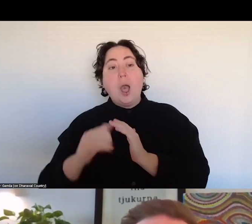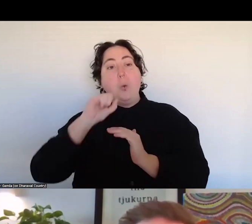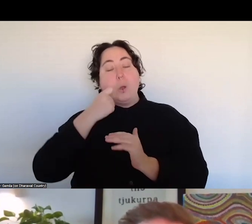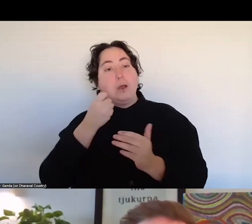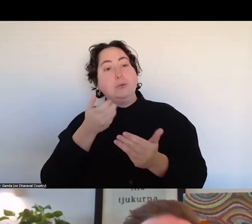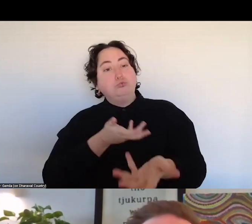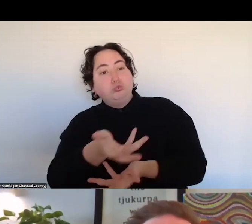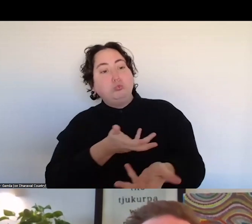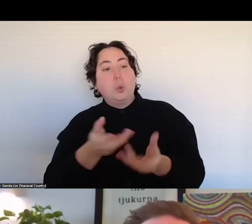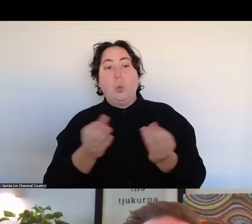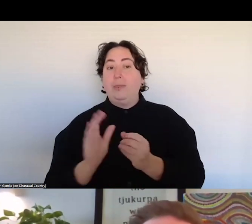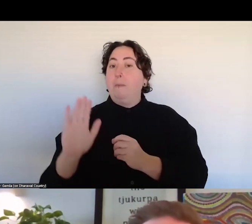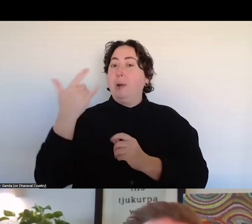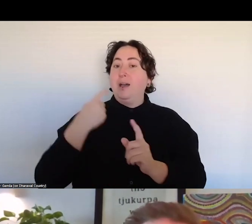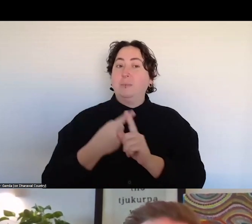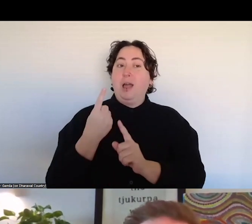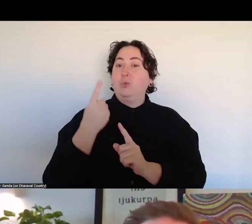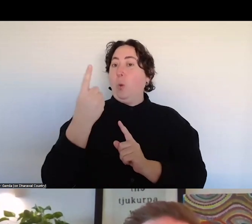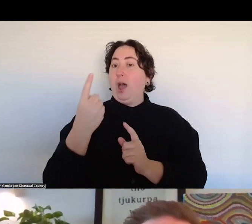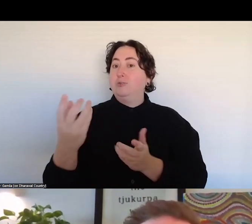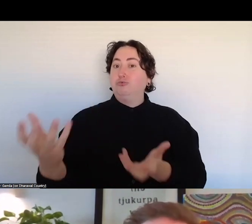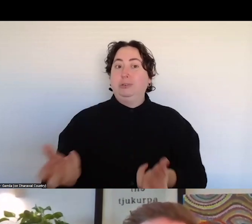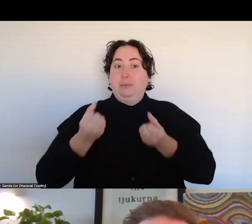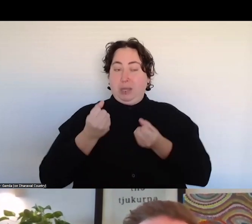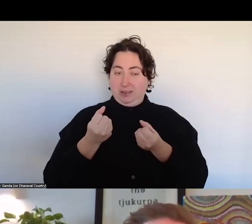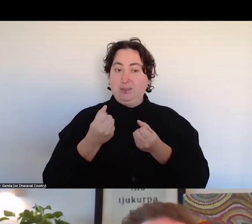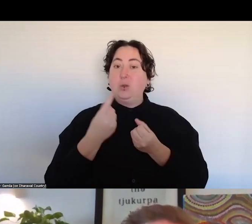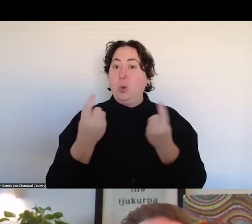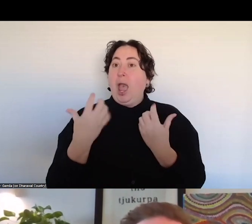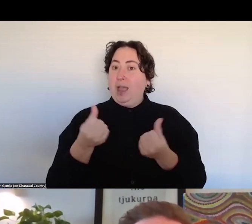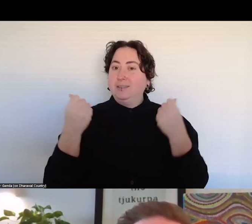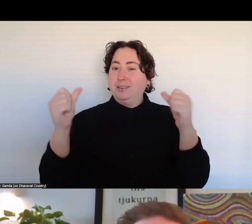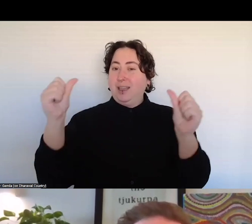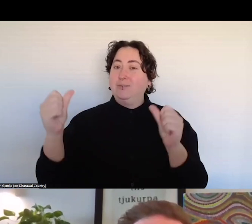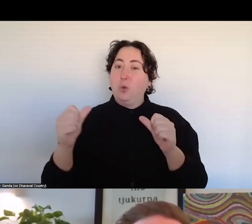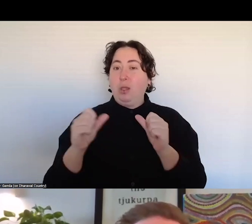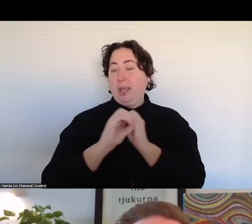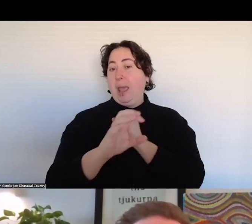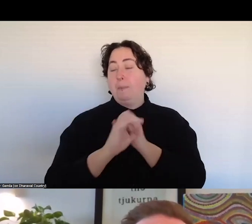participants who run successful campaigns. They have generously agreed to share their insights,